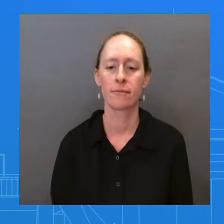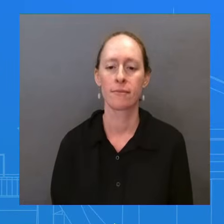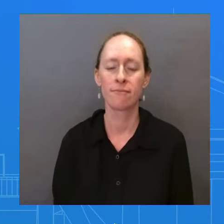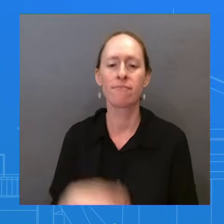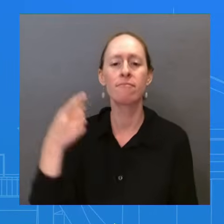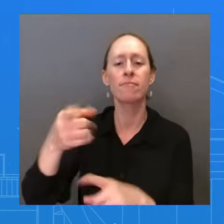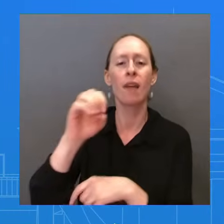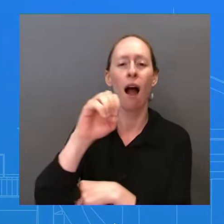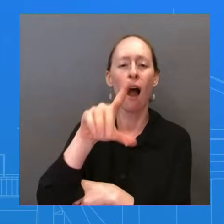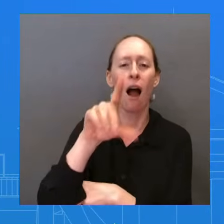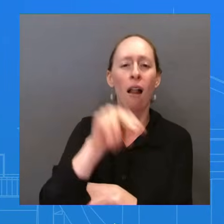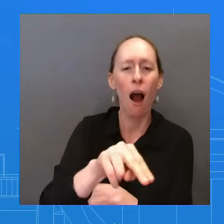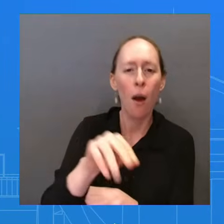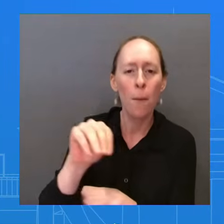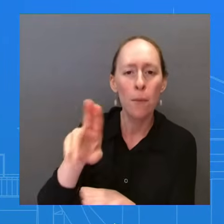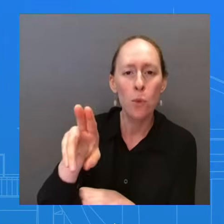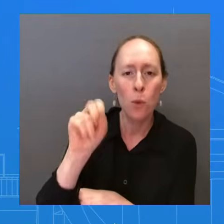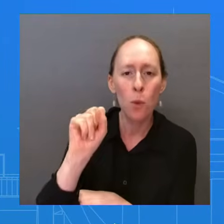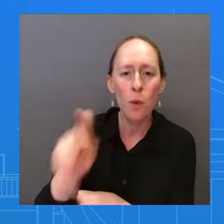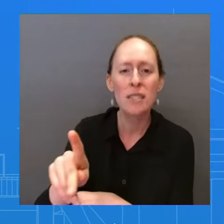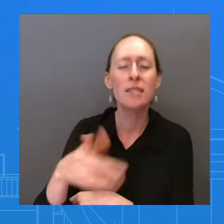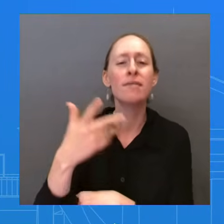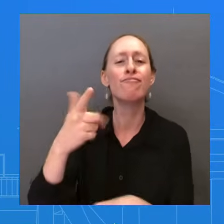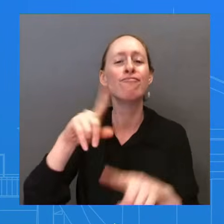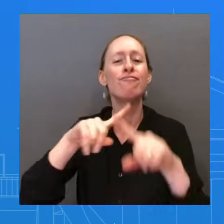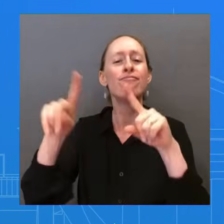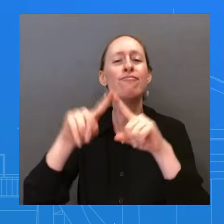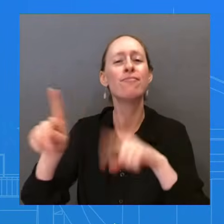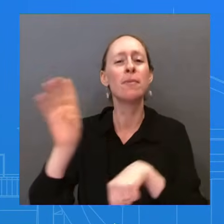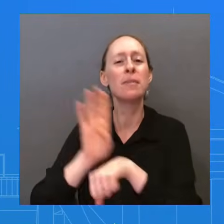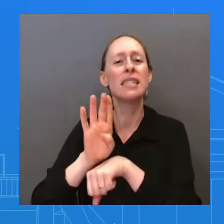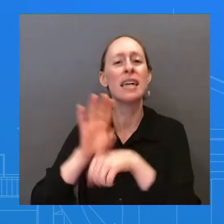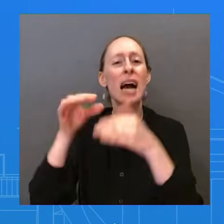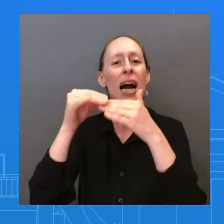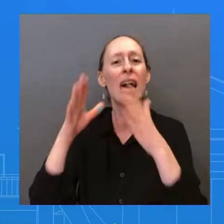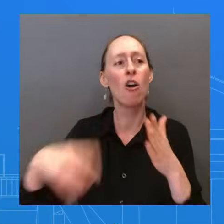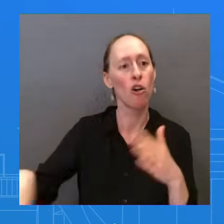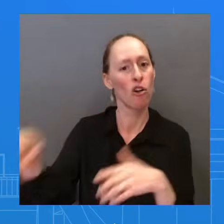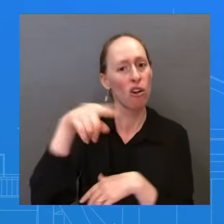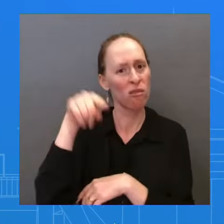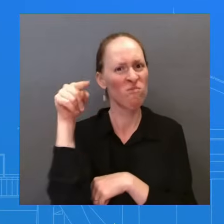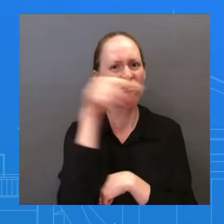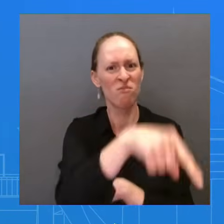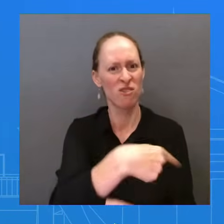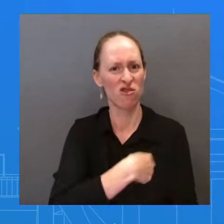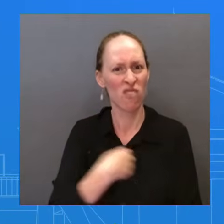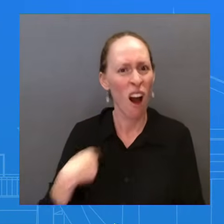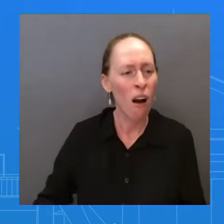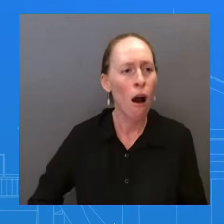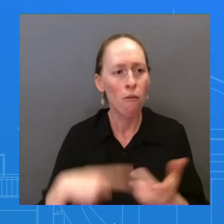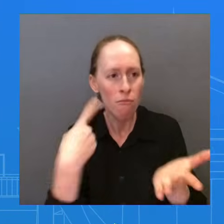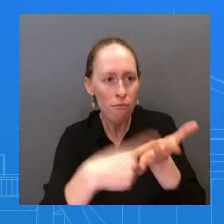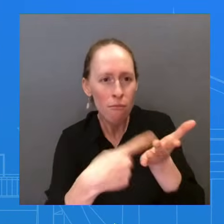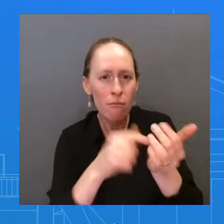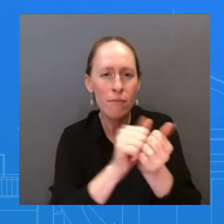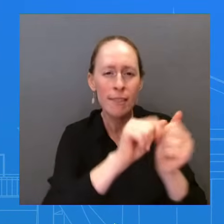They've met with some high-level officials there. Is the administration going to reach out to them to glean what they said, given your difficulty